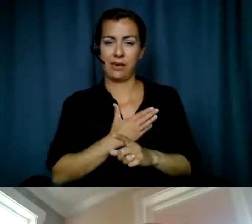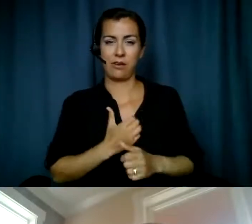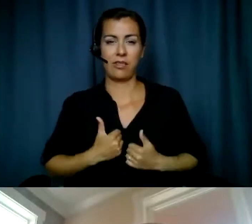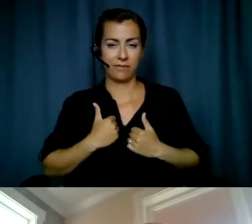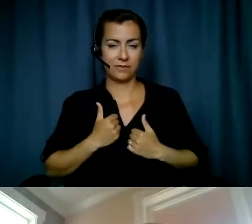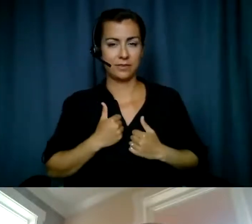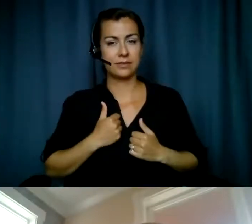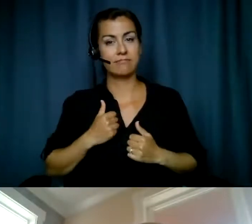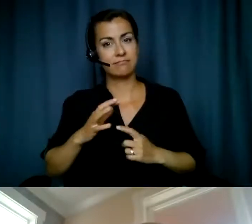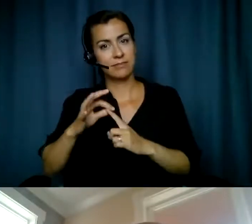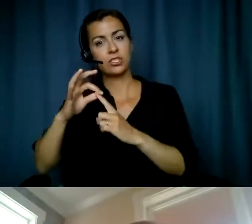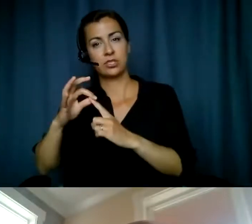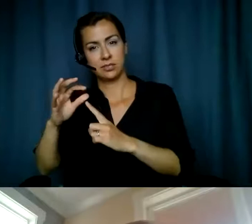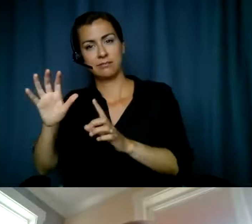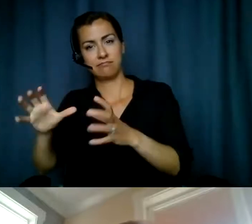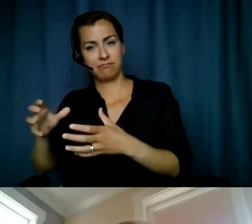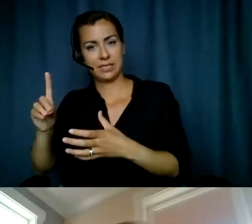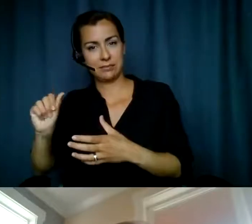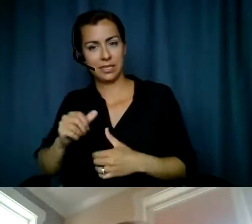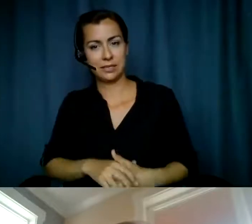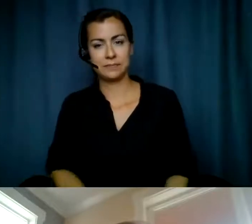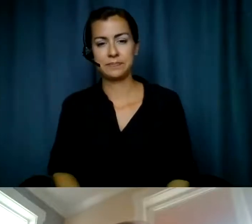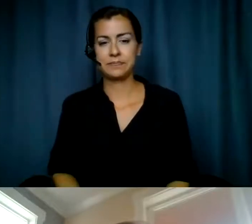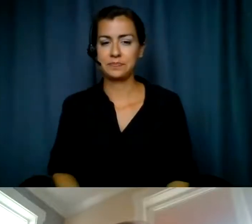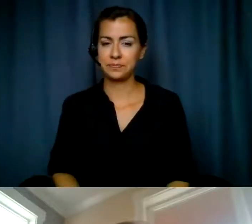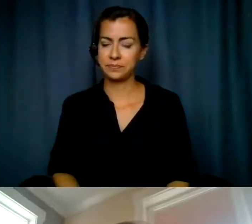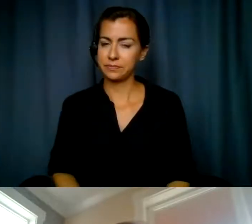Core Indicators project, which is a yearly survey of adults with